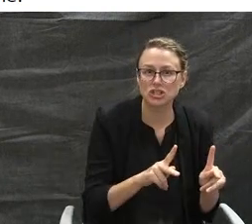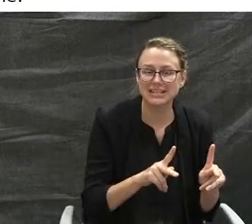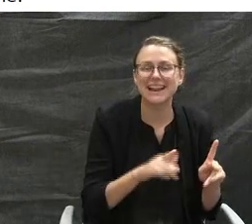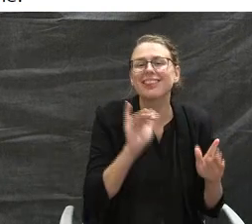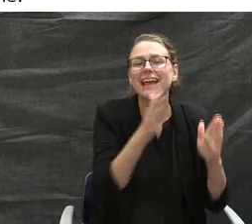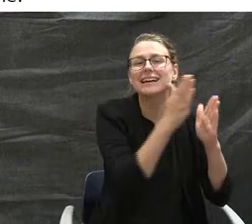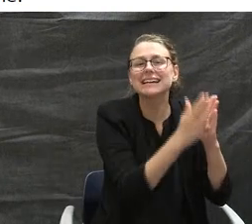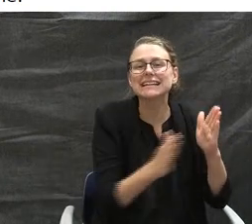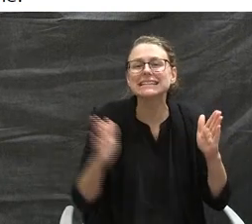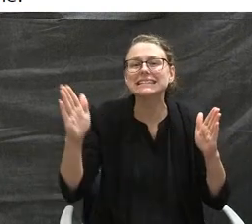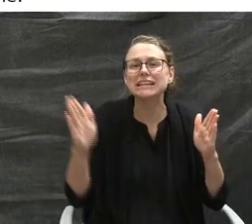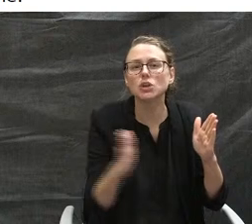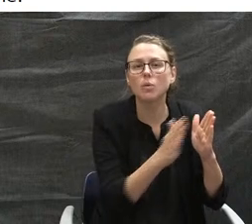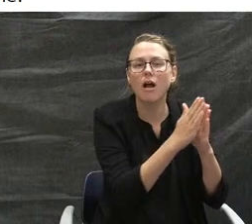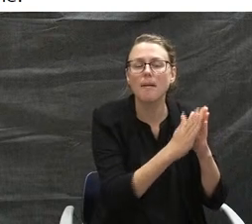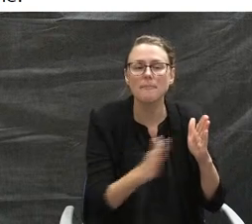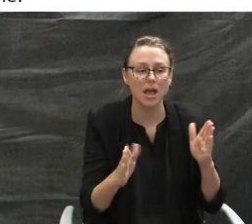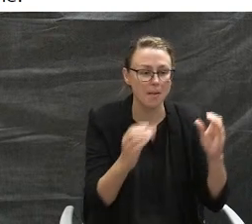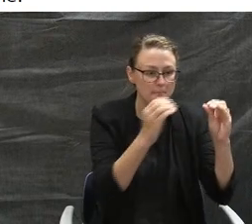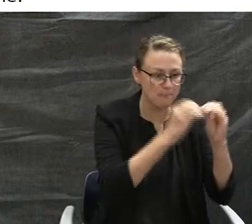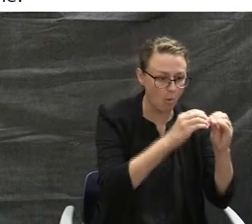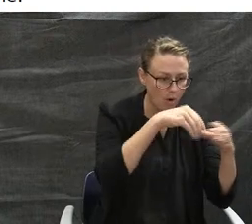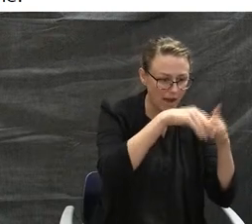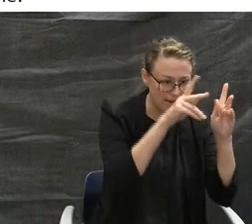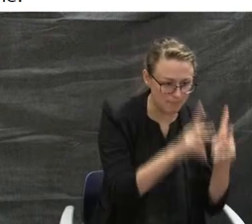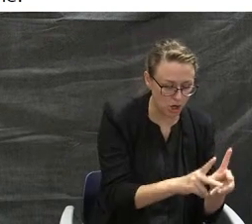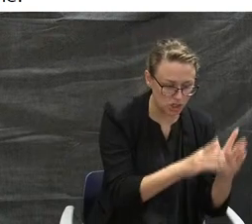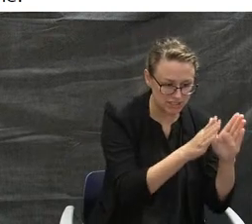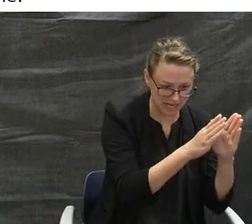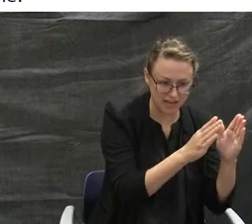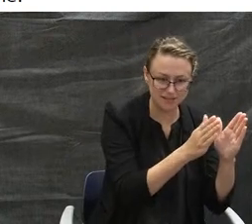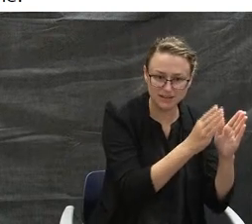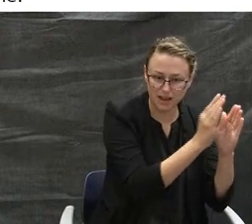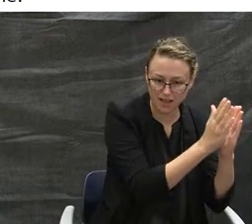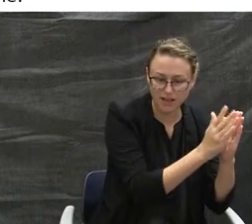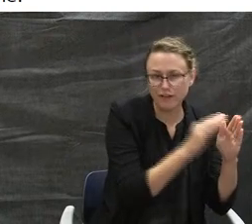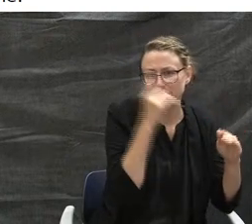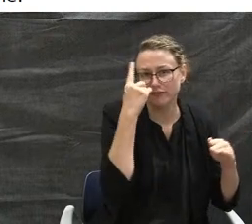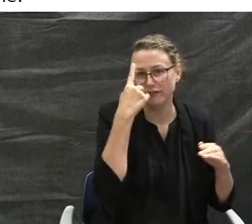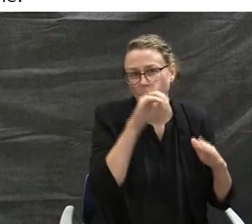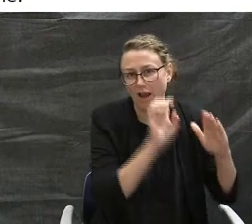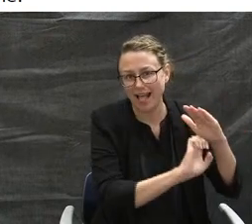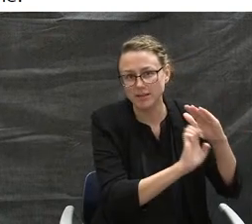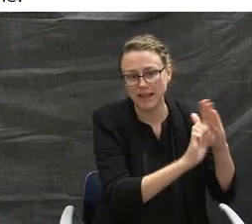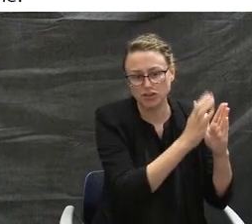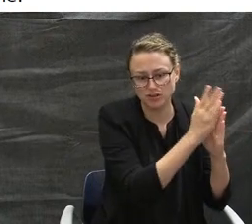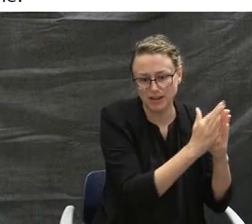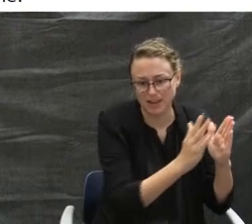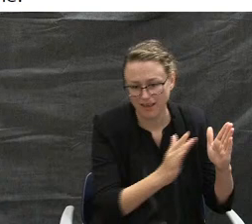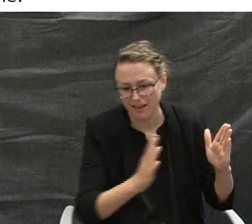Progressing from more in person instruction. Instructional time for elementary to more E learning at high school.